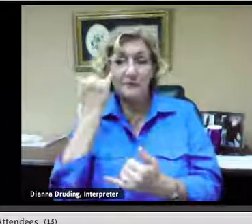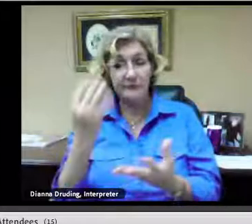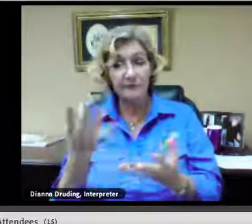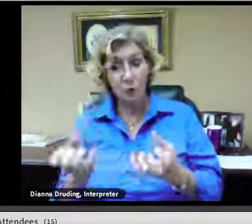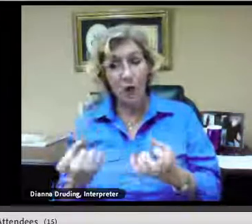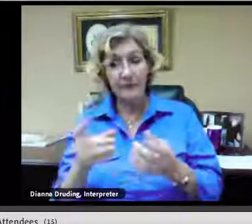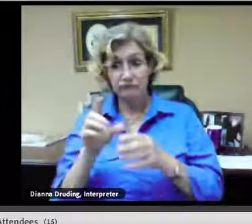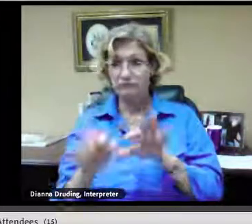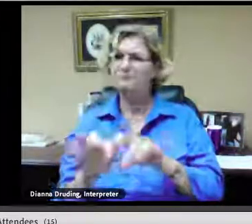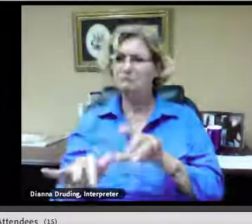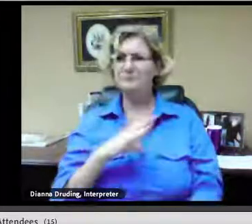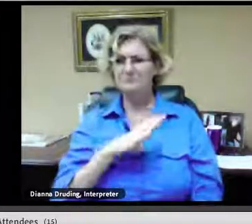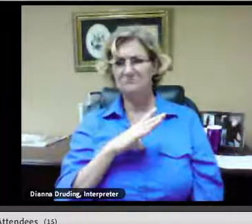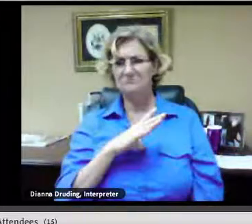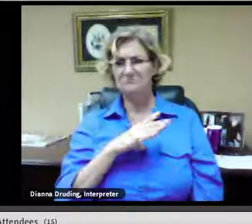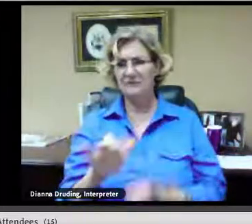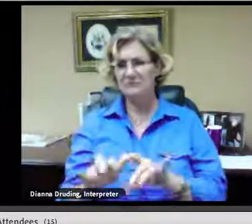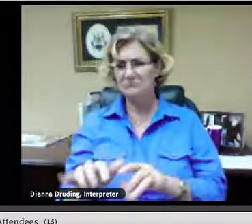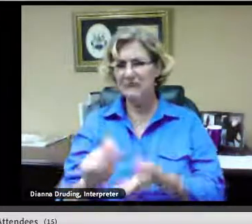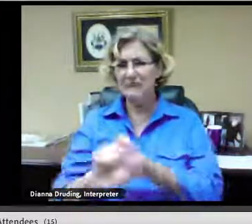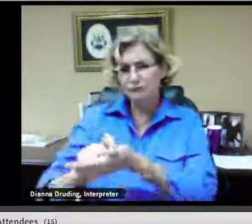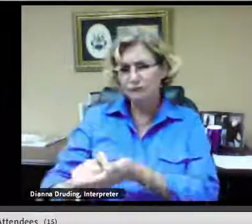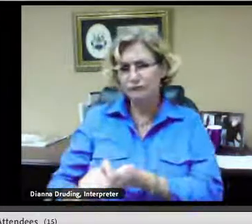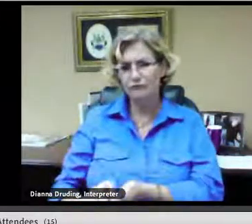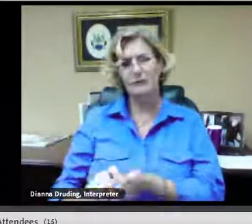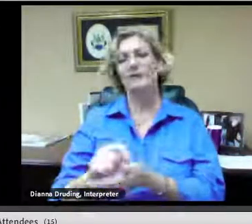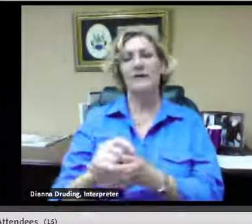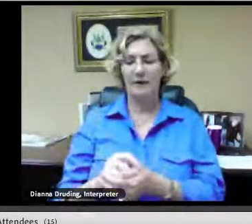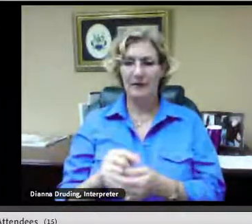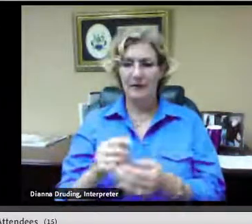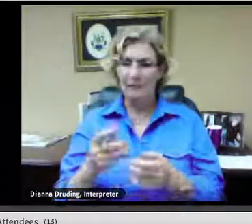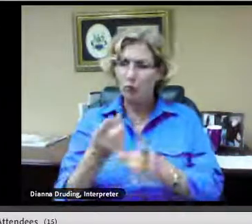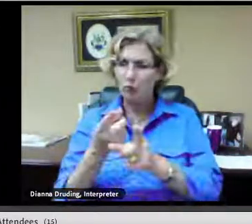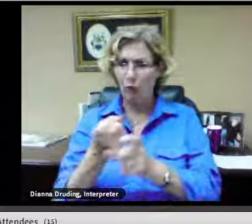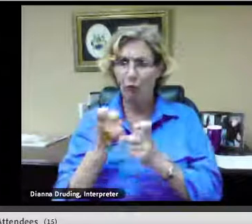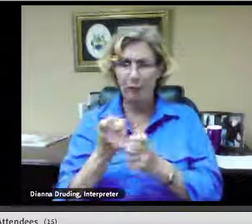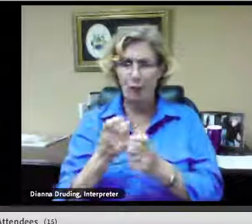But just put in your notes just a quick check-in. I think it's important to just, at the outset,